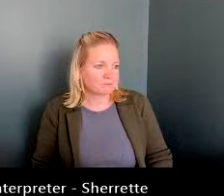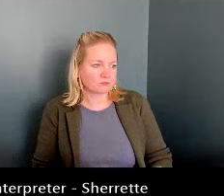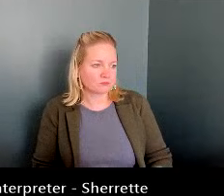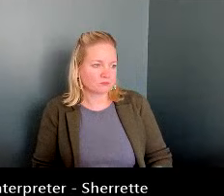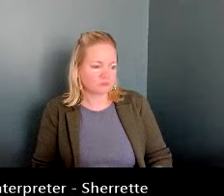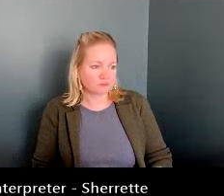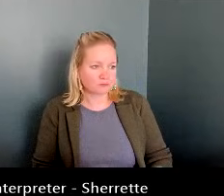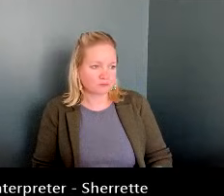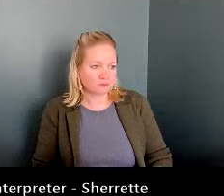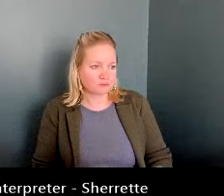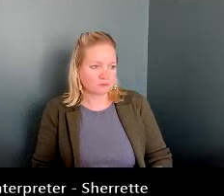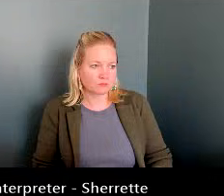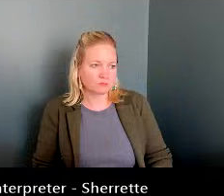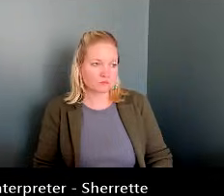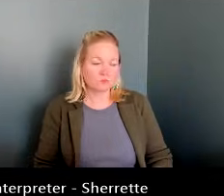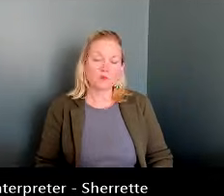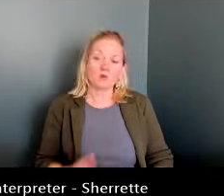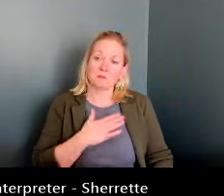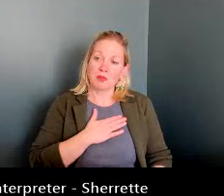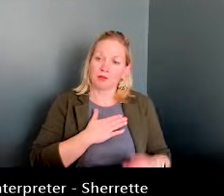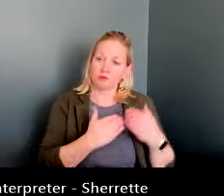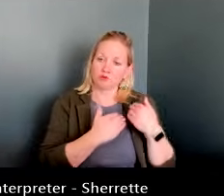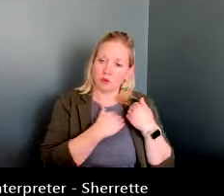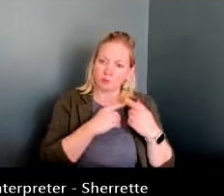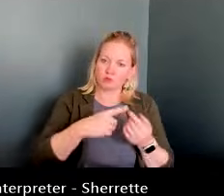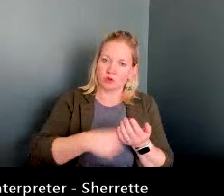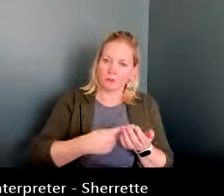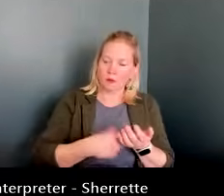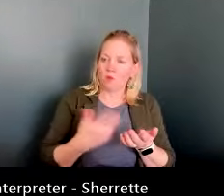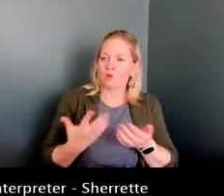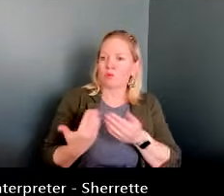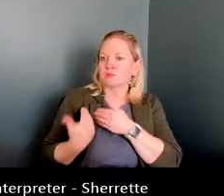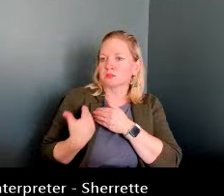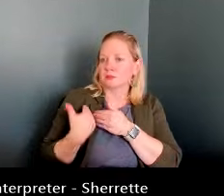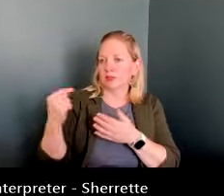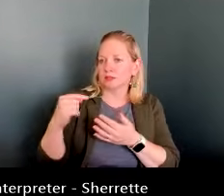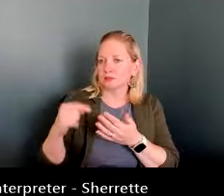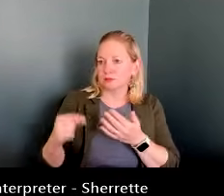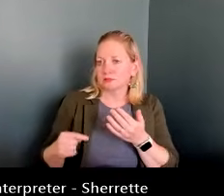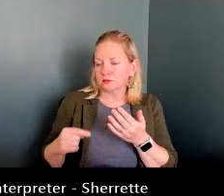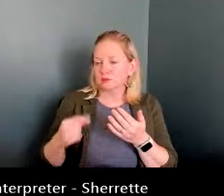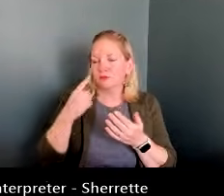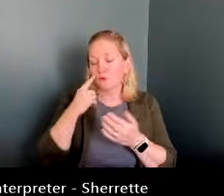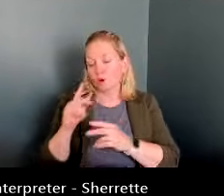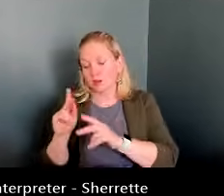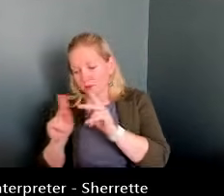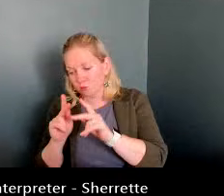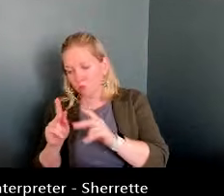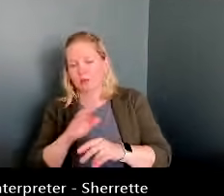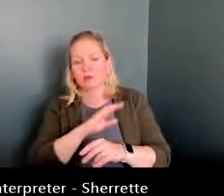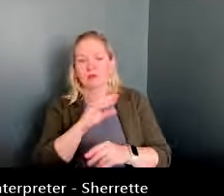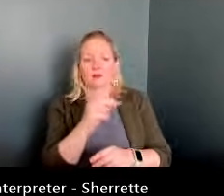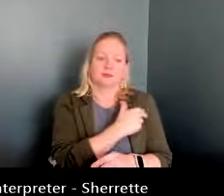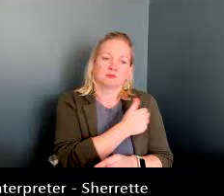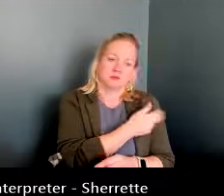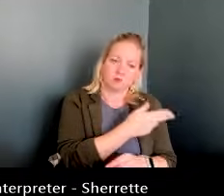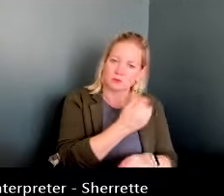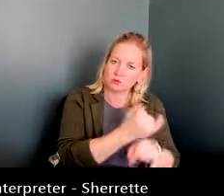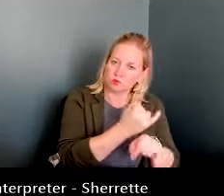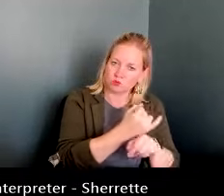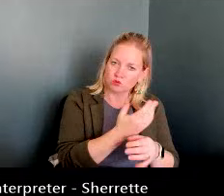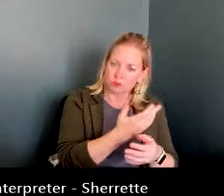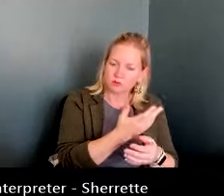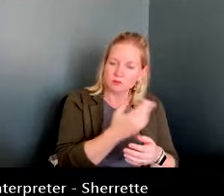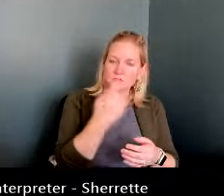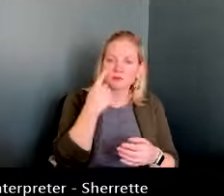My job is to talk about the responsibilities of individuals and institutions for safe and